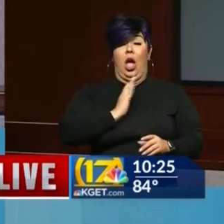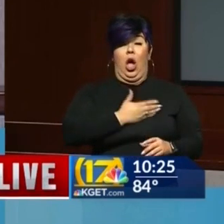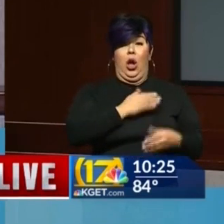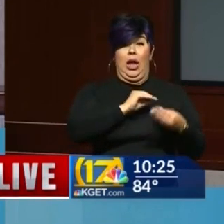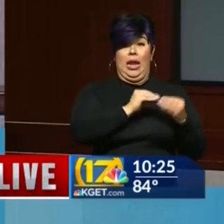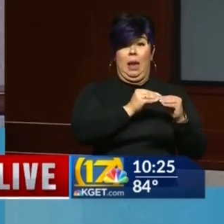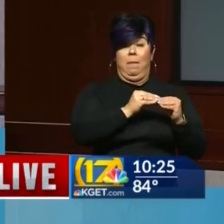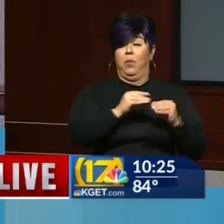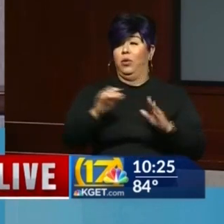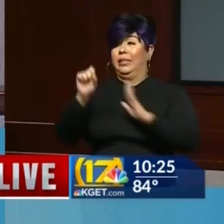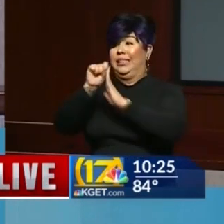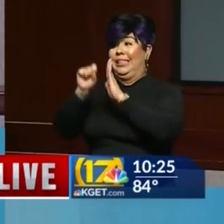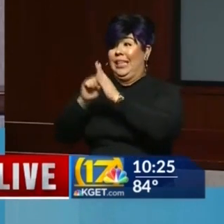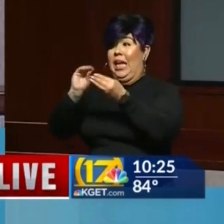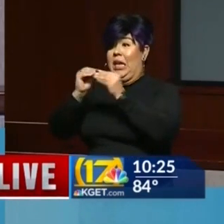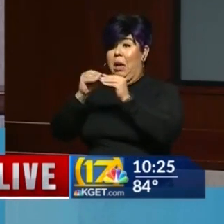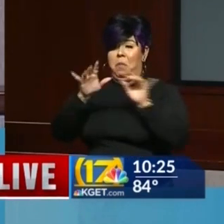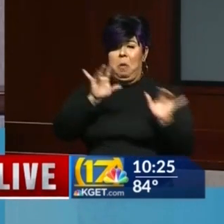WE'VE BEEN WATCHING IT CLOSELY